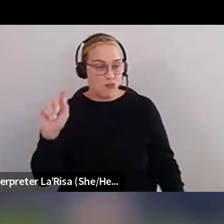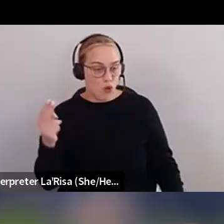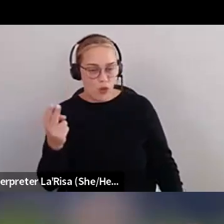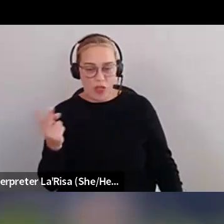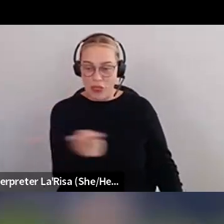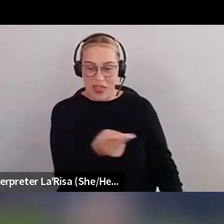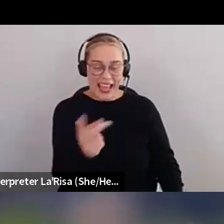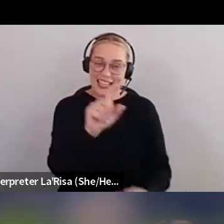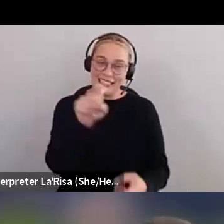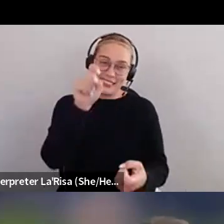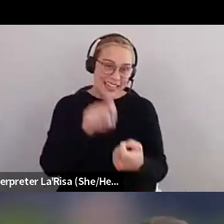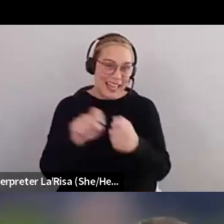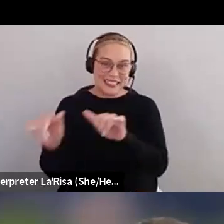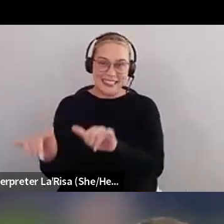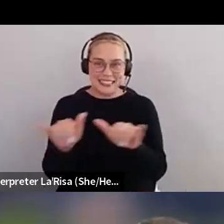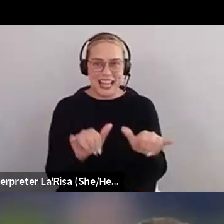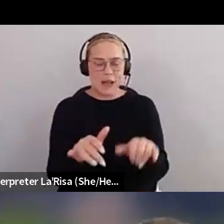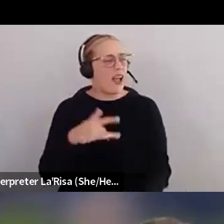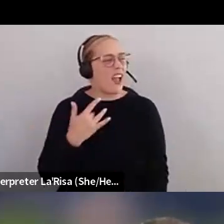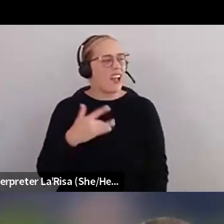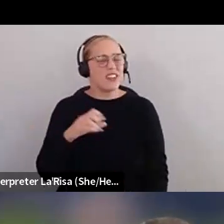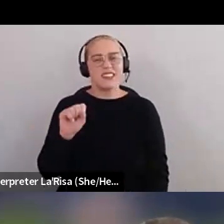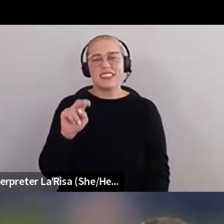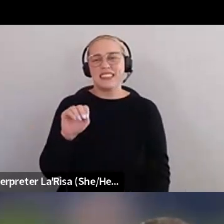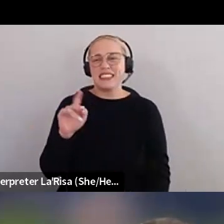don't think paydays are given out enough. Days and Babe Ruth are the exact